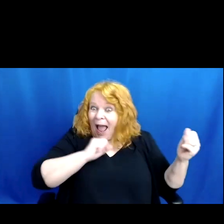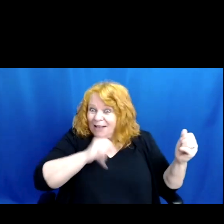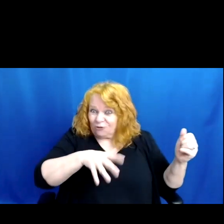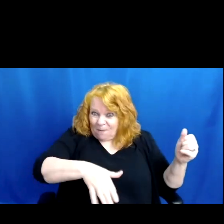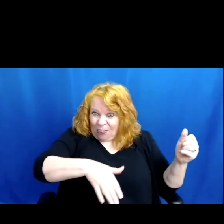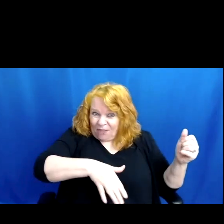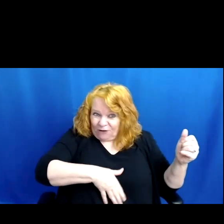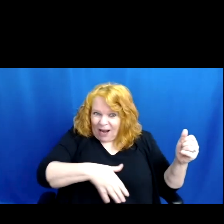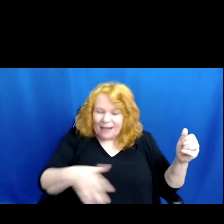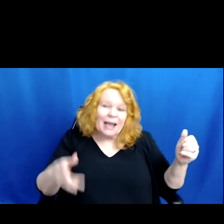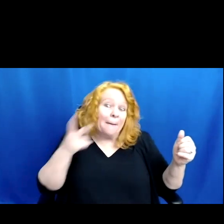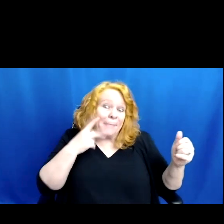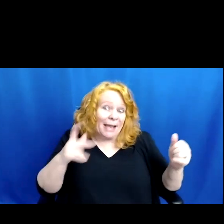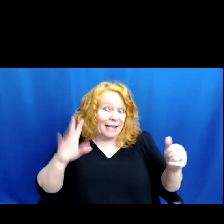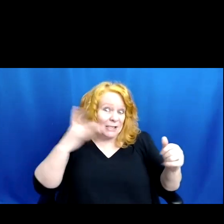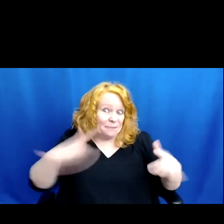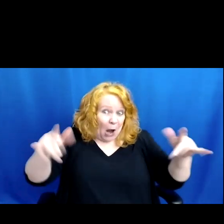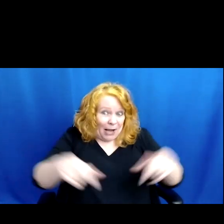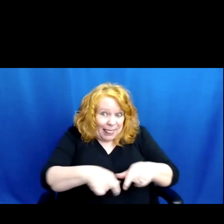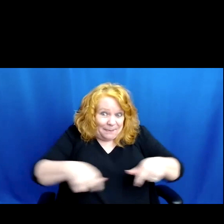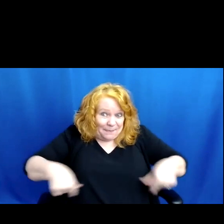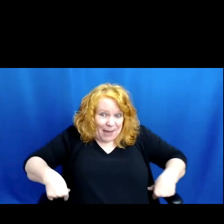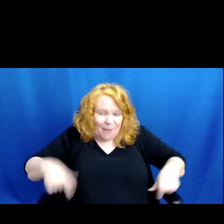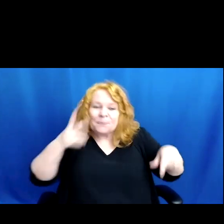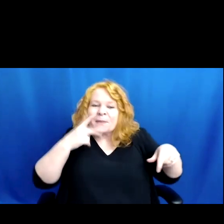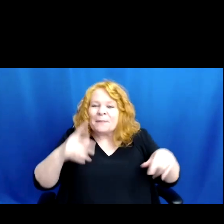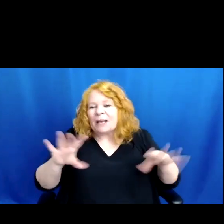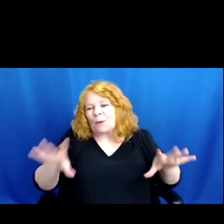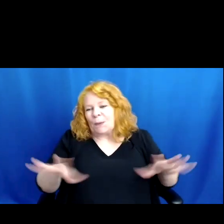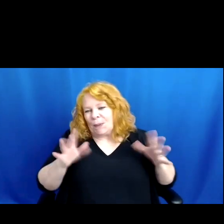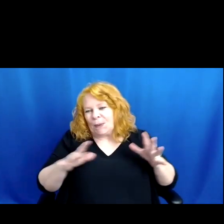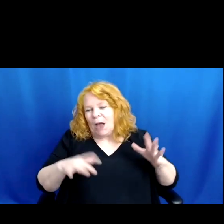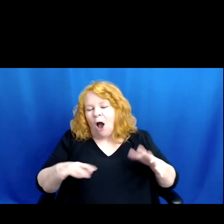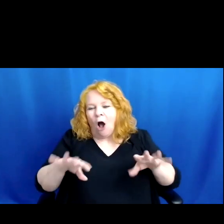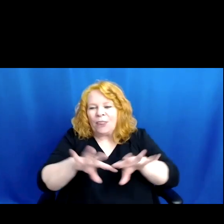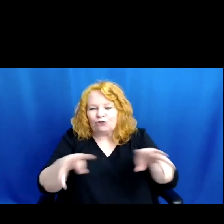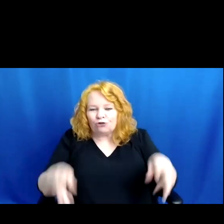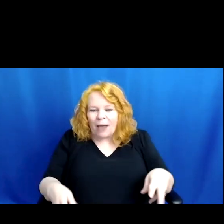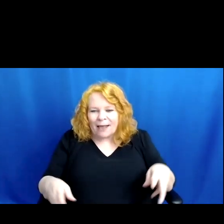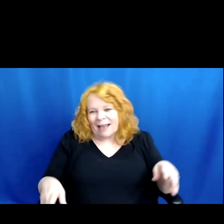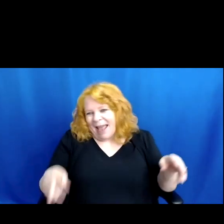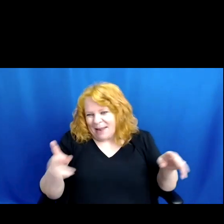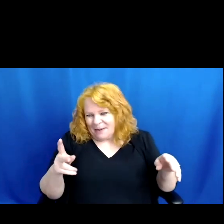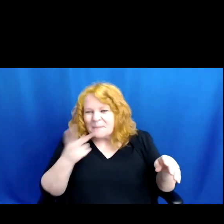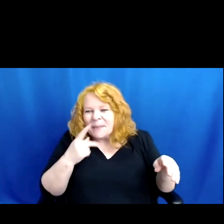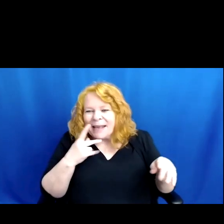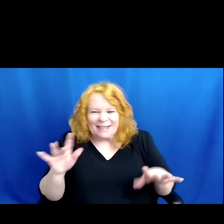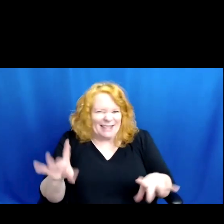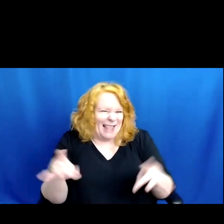belt and a pink decoration on the bottom of her dress and pink glittery shoes. I think she likes pink.